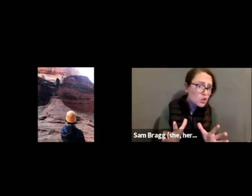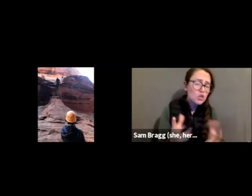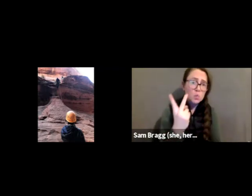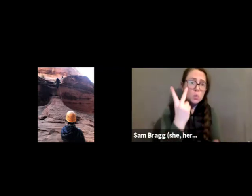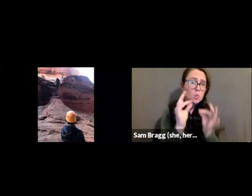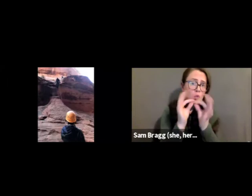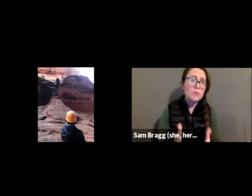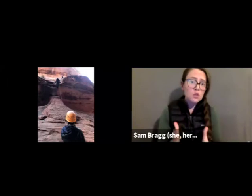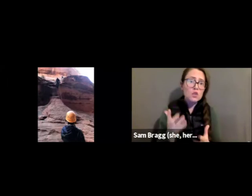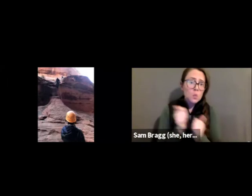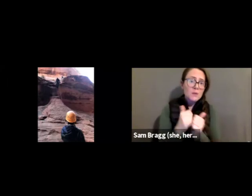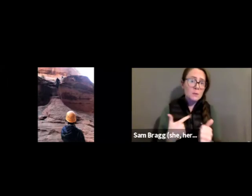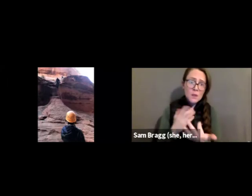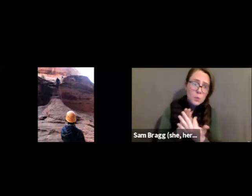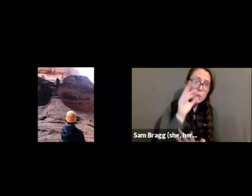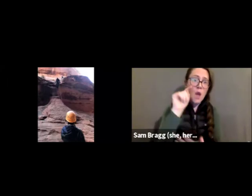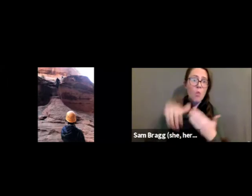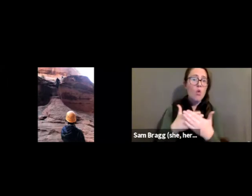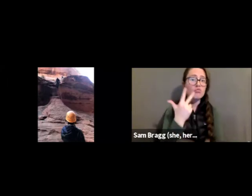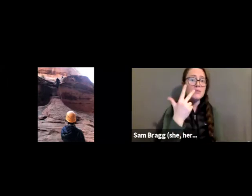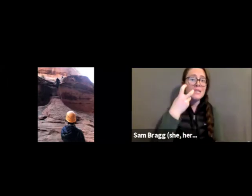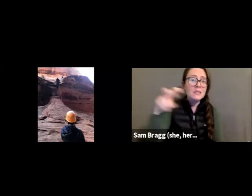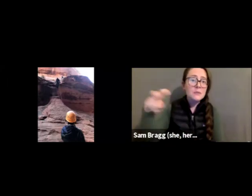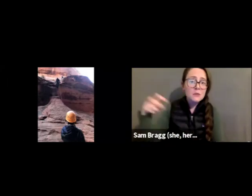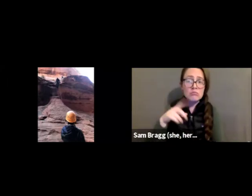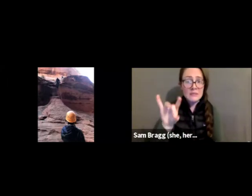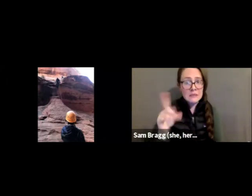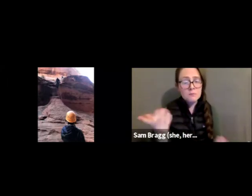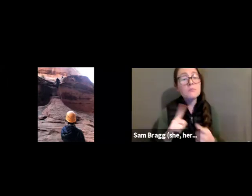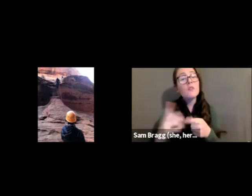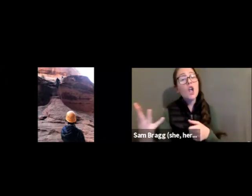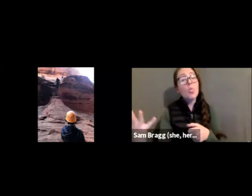We have interpreters and I had two interpreters during my experience during all three expeditions